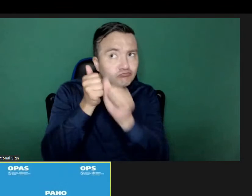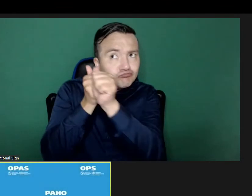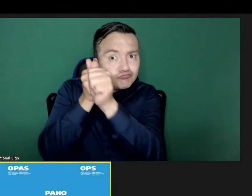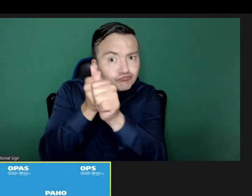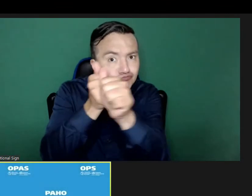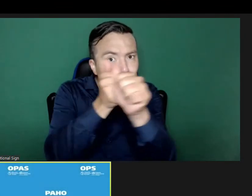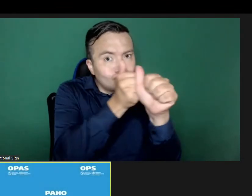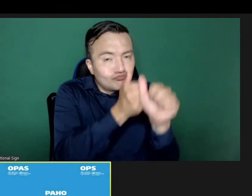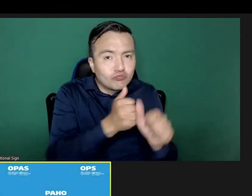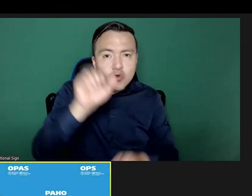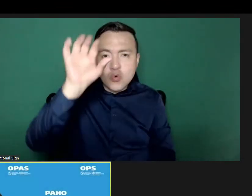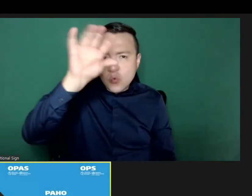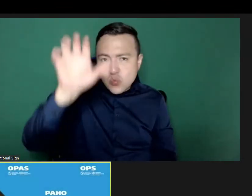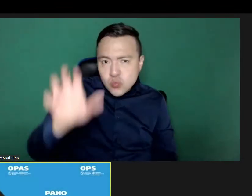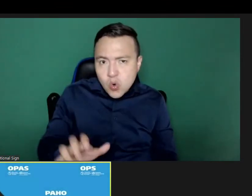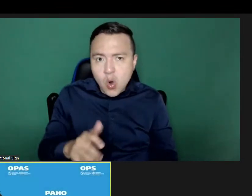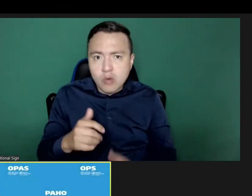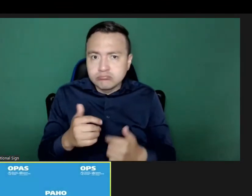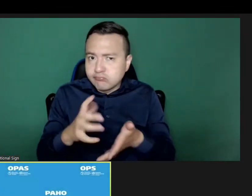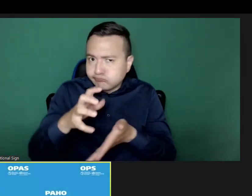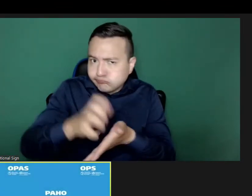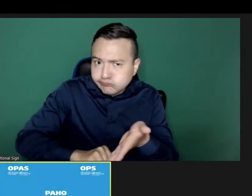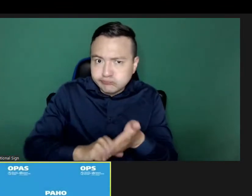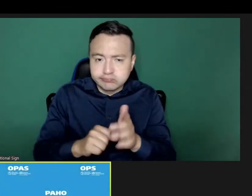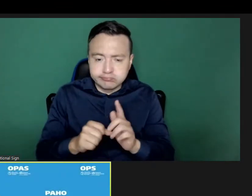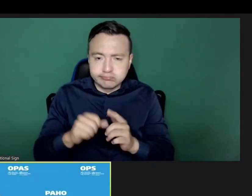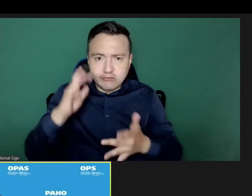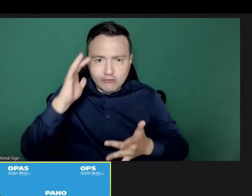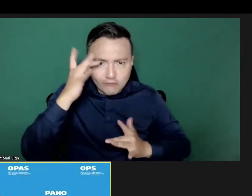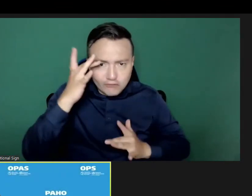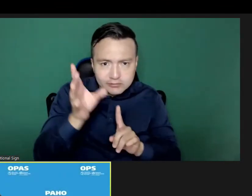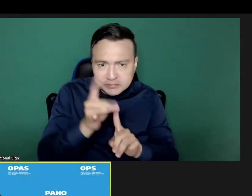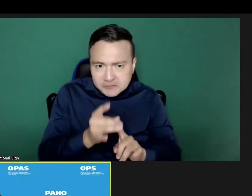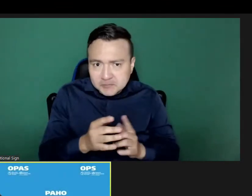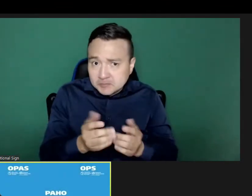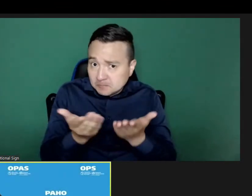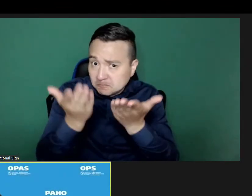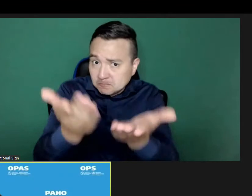Just to complement what the previous panelists have indicated.